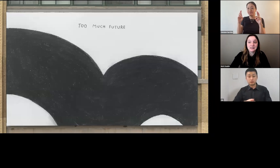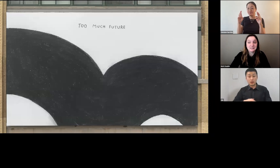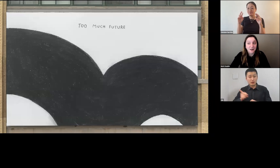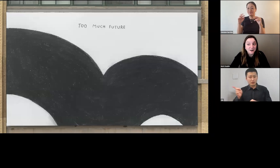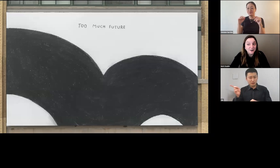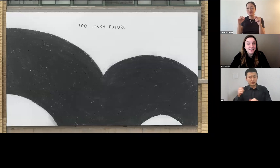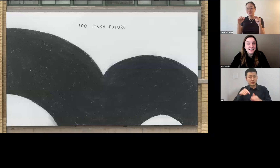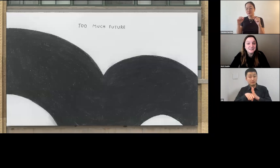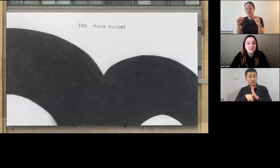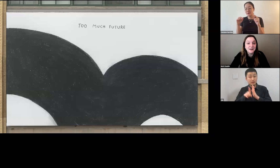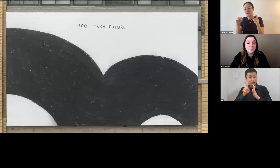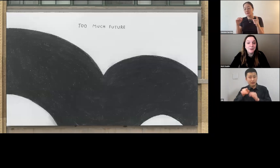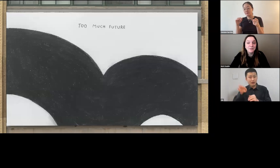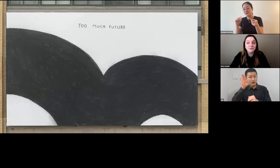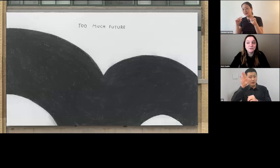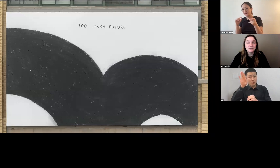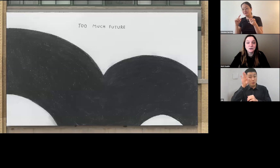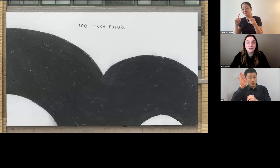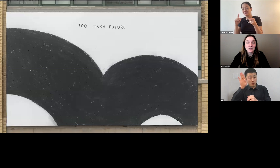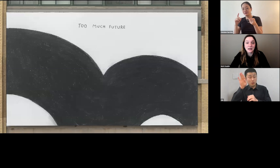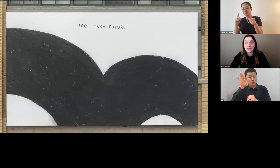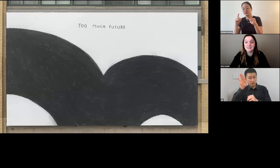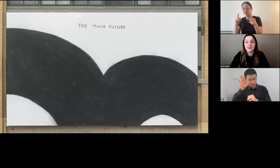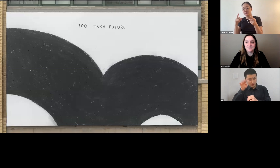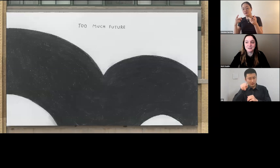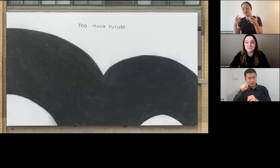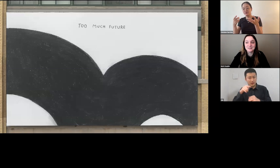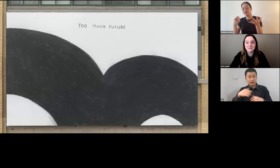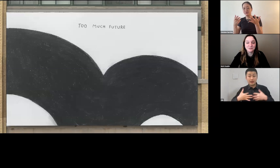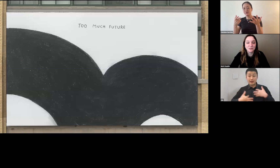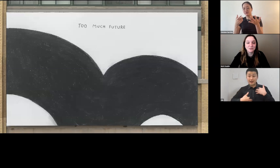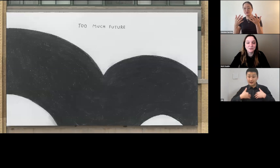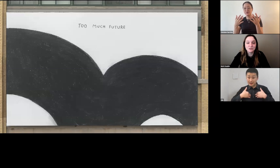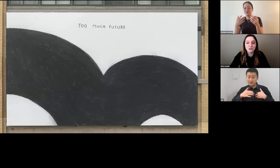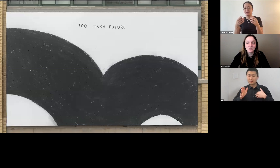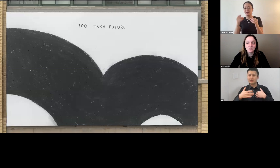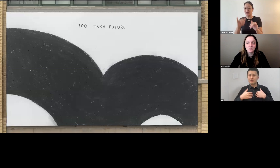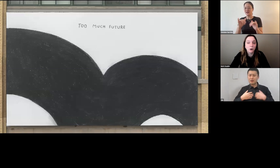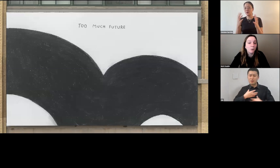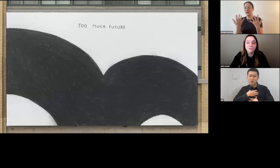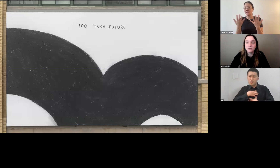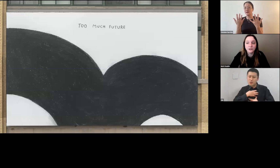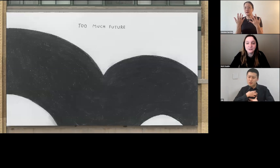tiredness about the future, excitement for the future. Hopefulness.